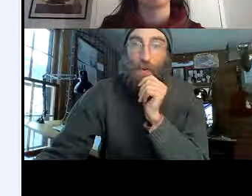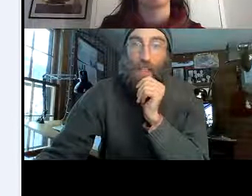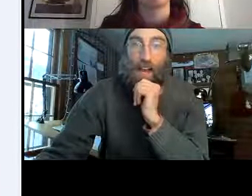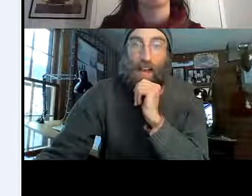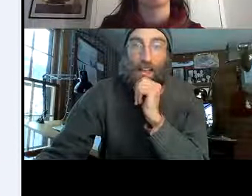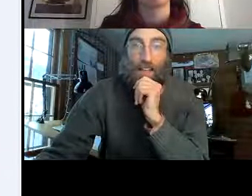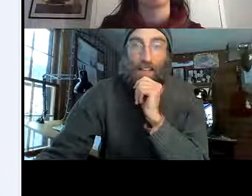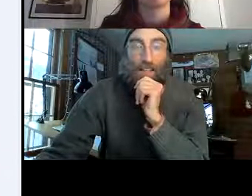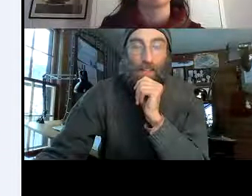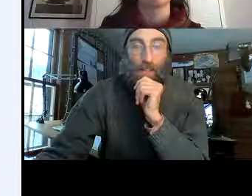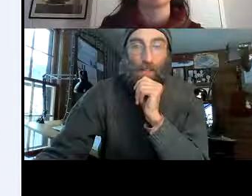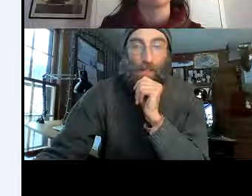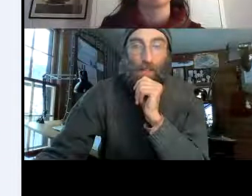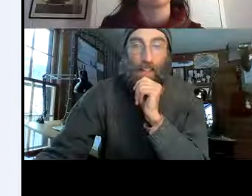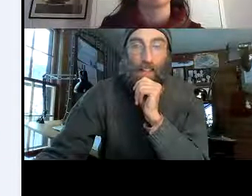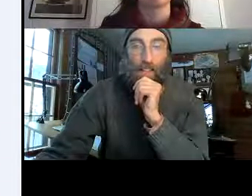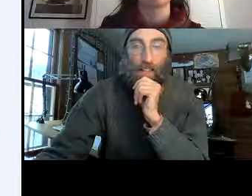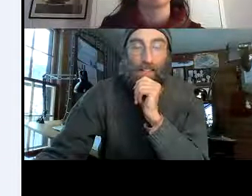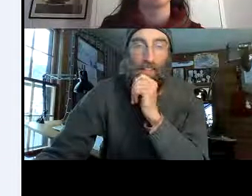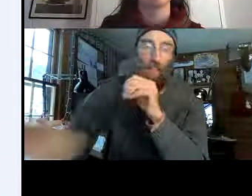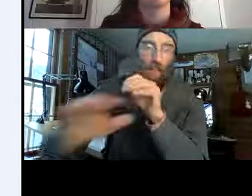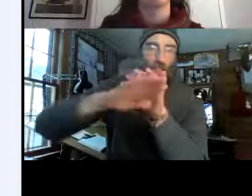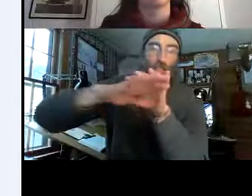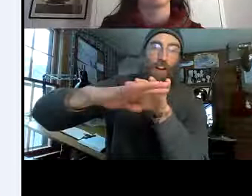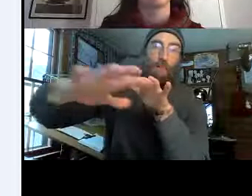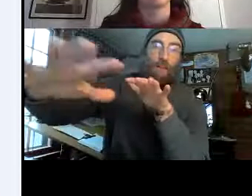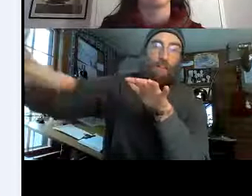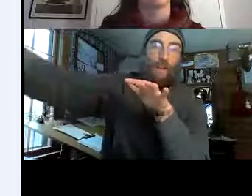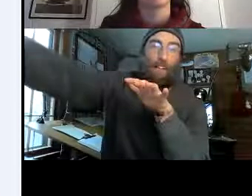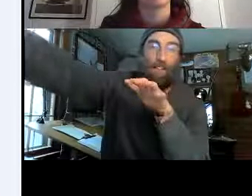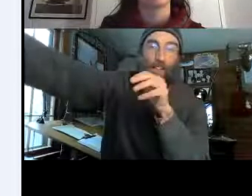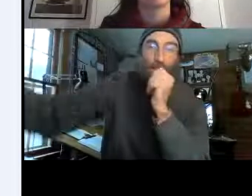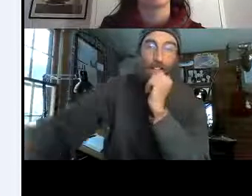The roadside is full of violets, so there's just a carpet of violets along the